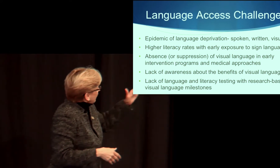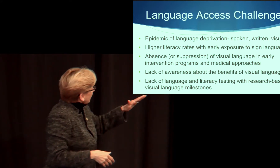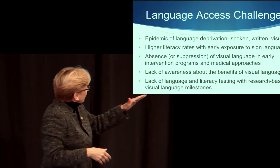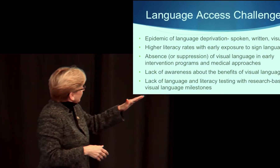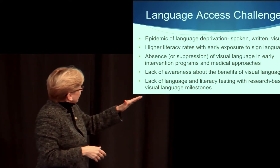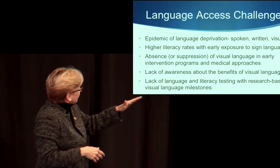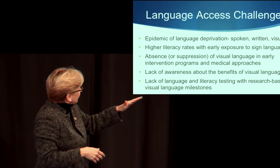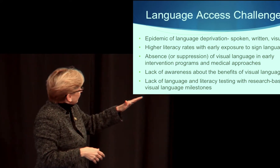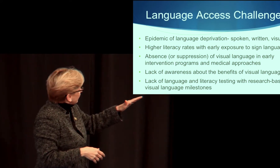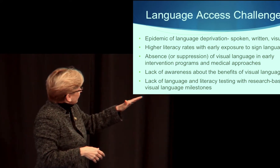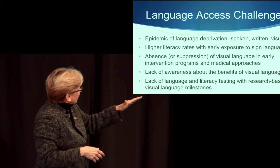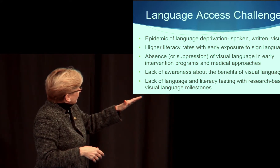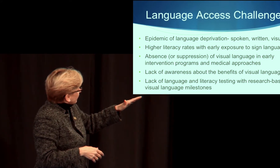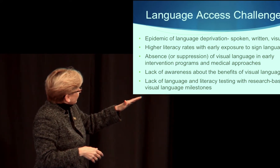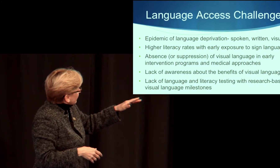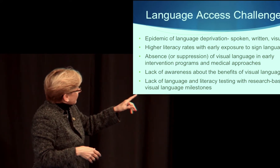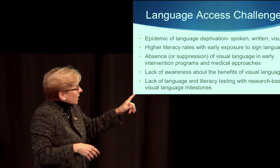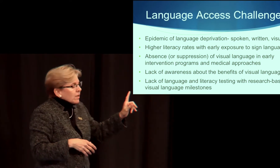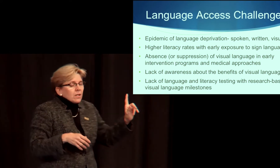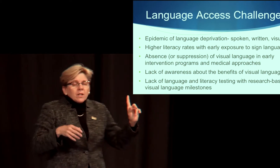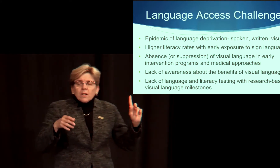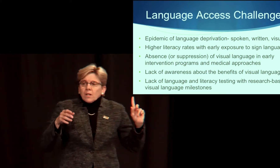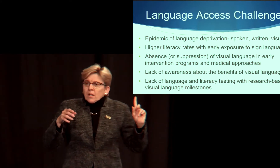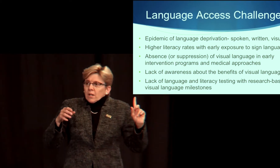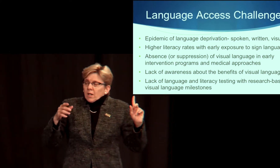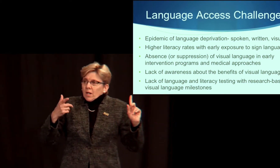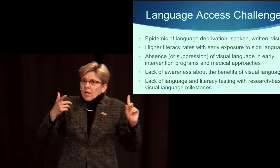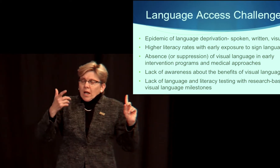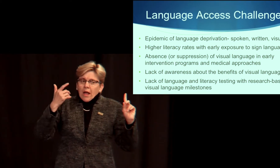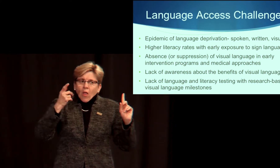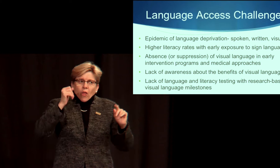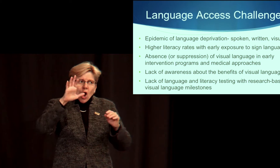This is not some brilliant new idea